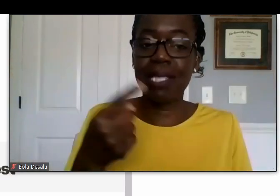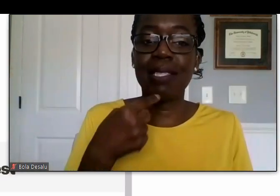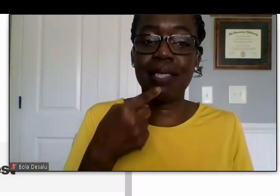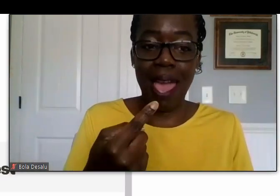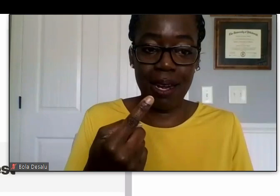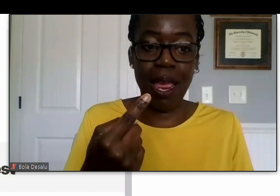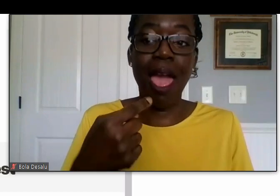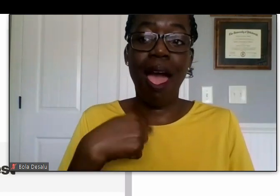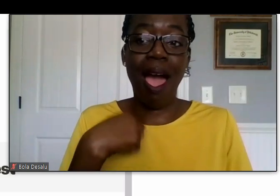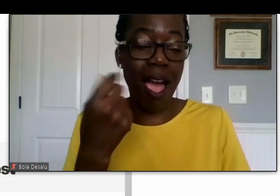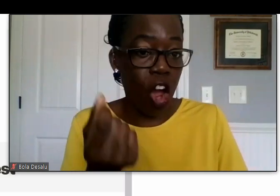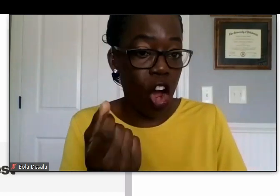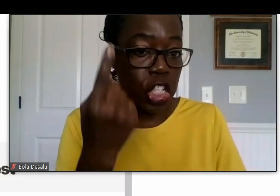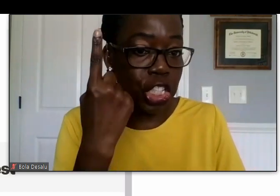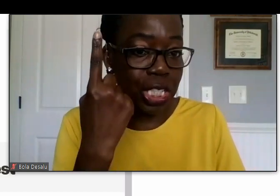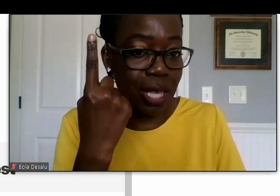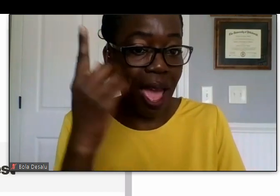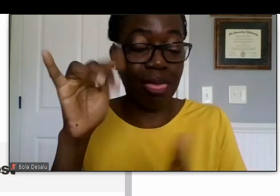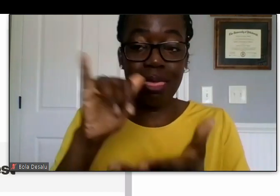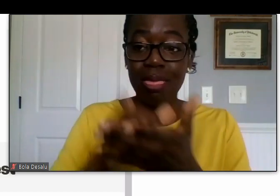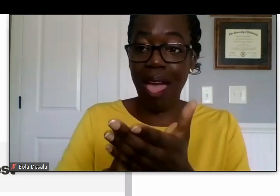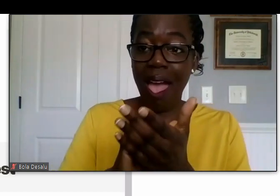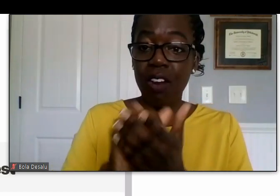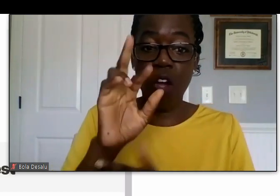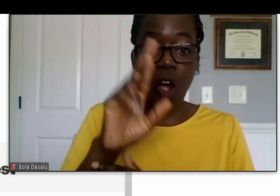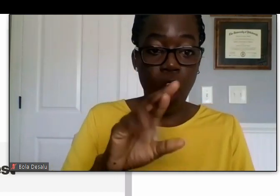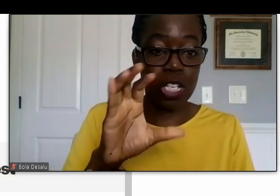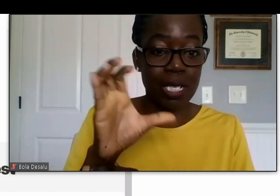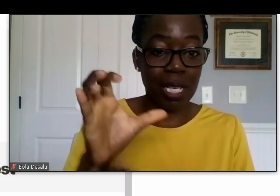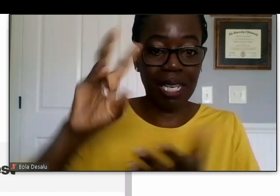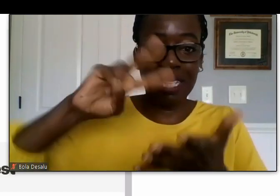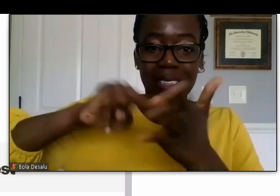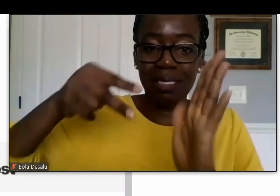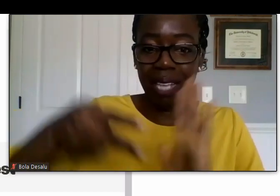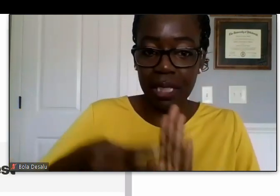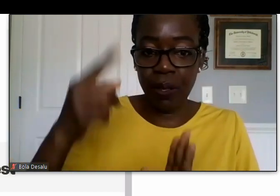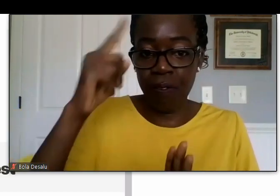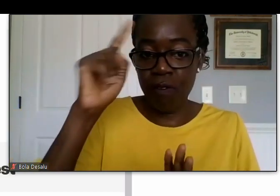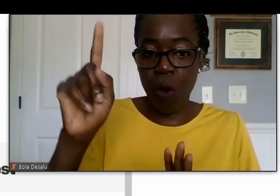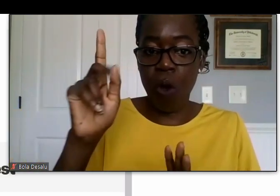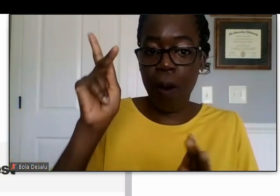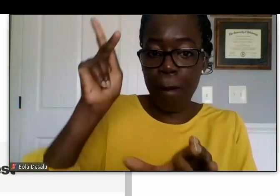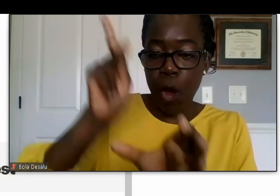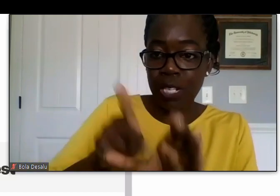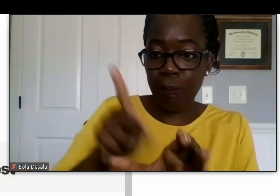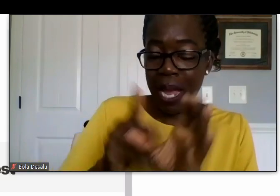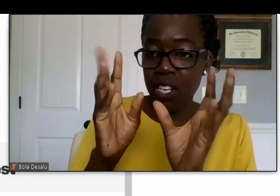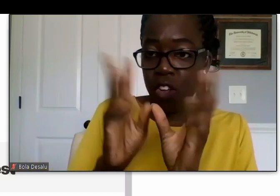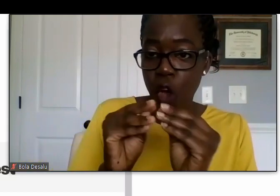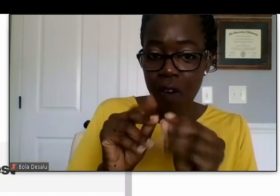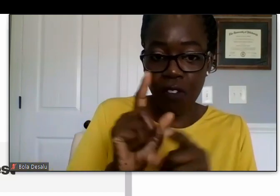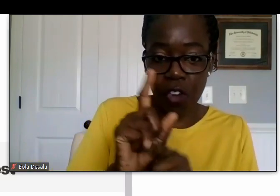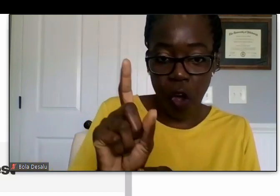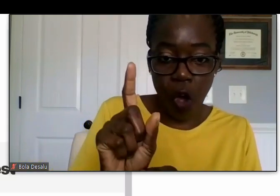The first statement says, "I understand that relay conference captioning is intended for participating